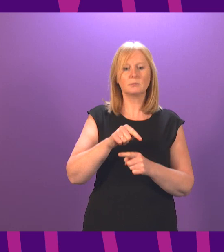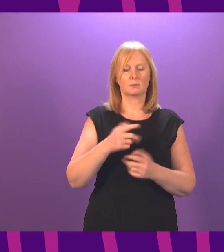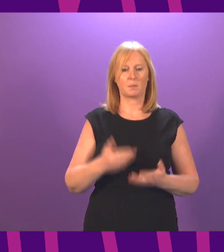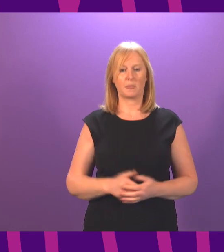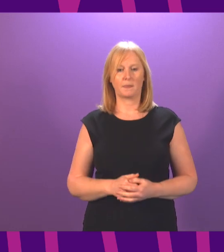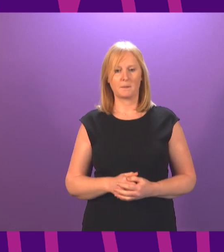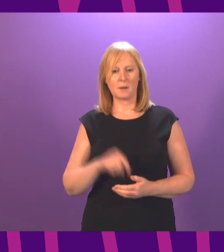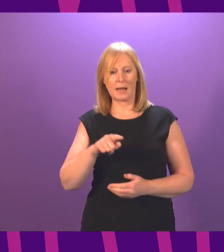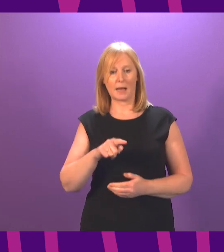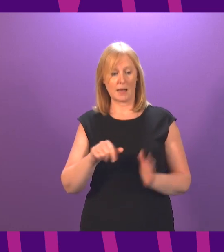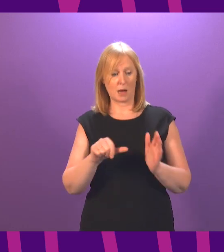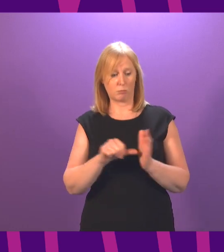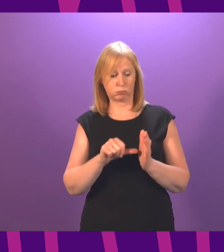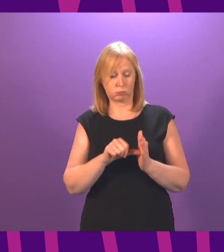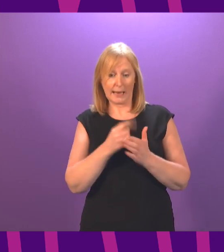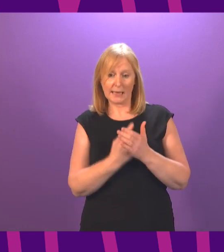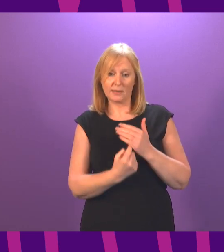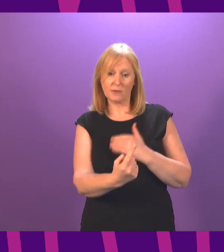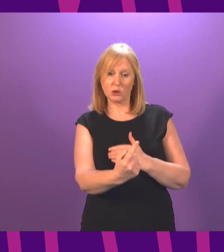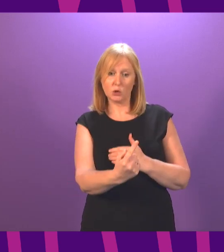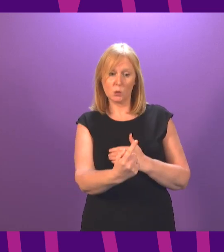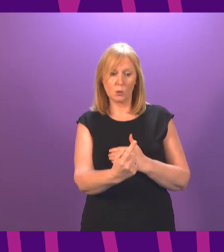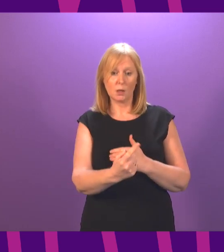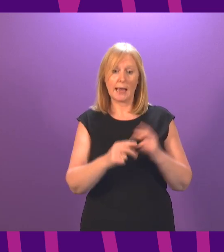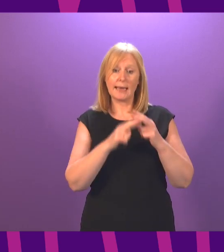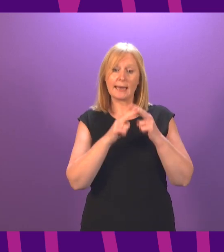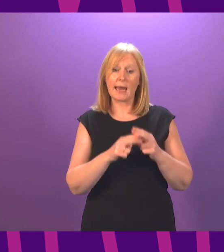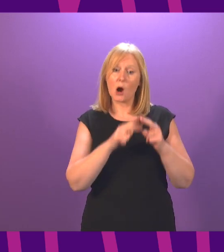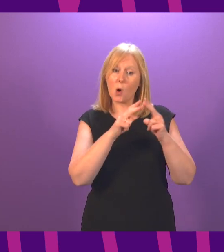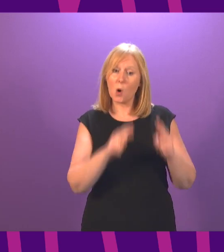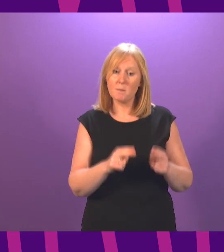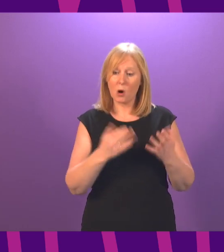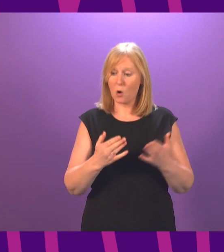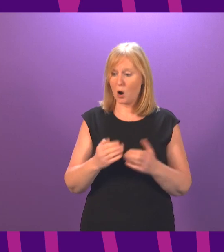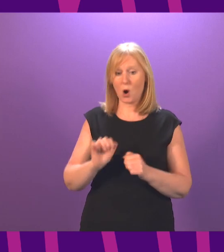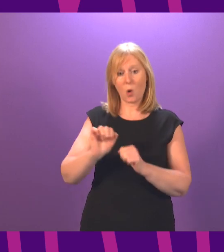the issue of whether or not an individual—whether in a care home or living in their own home